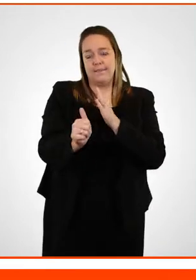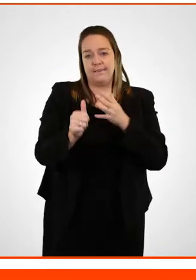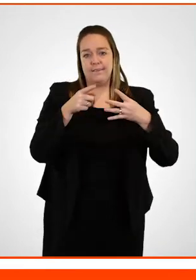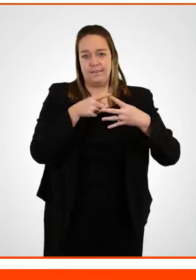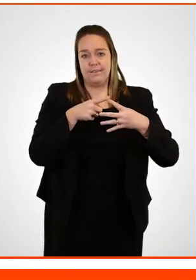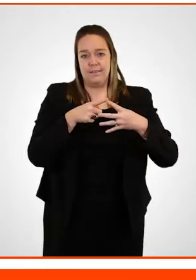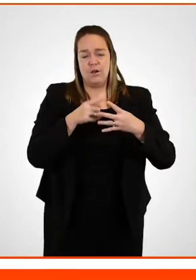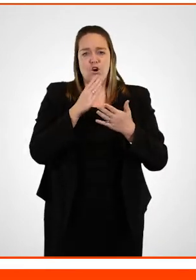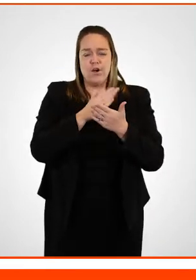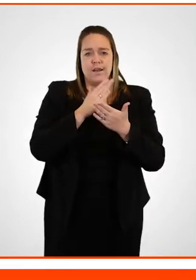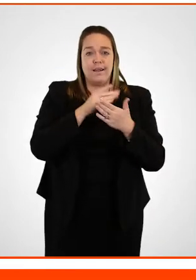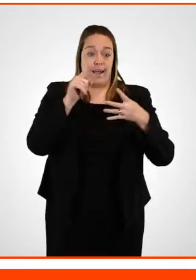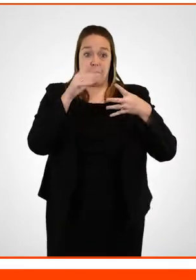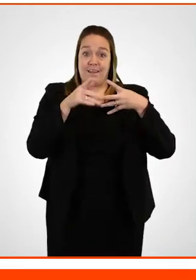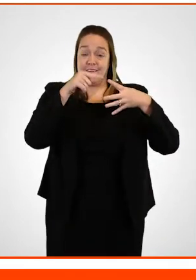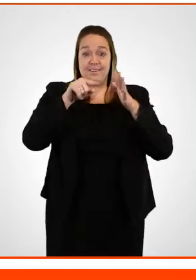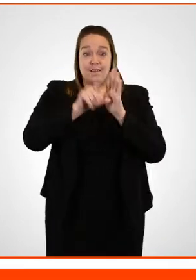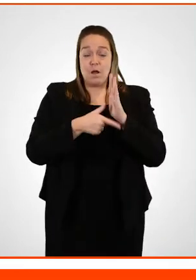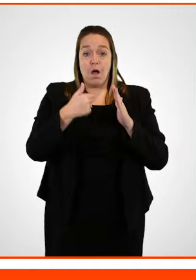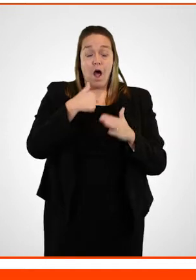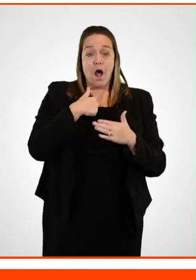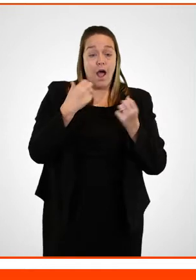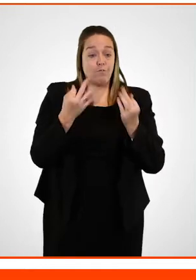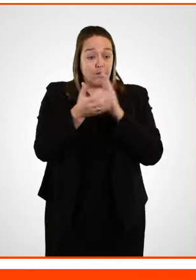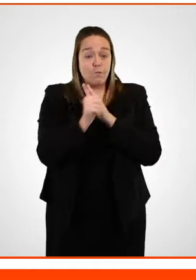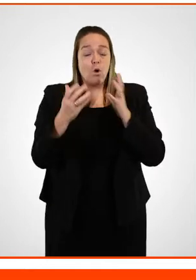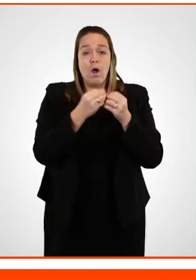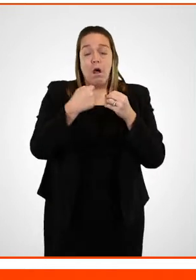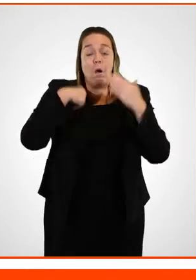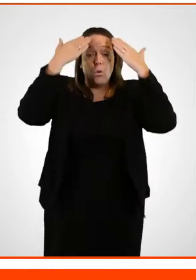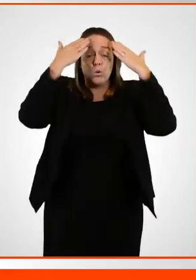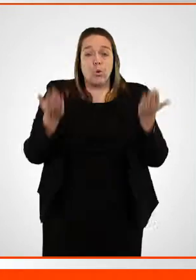We don't really know that we're incompetent because we're not conscious of it.